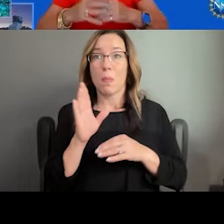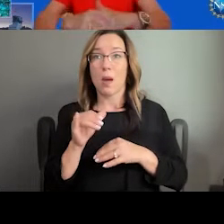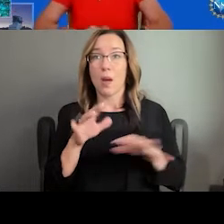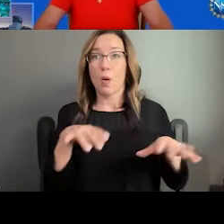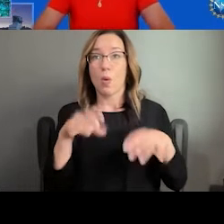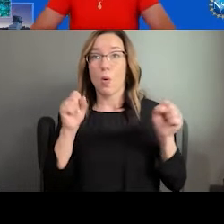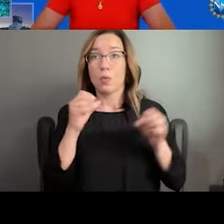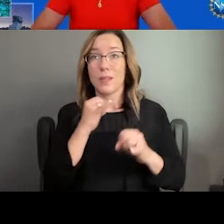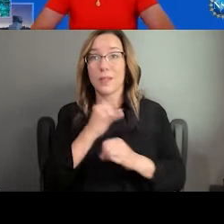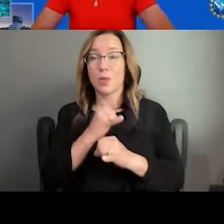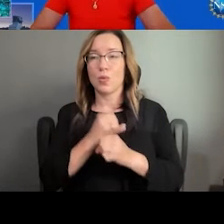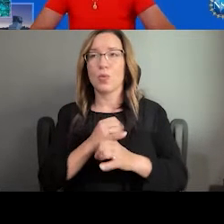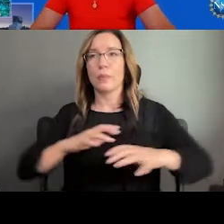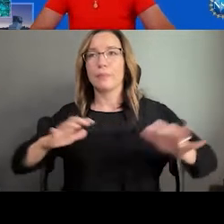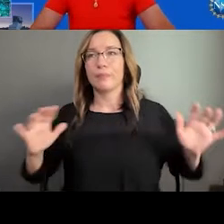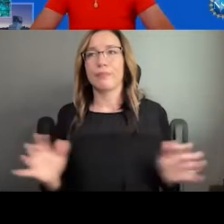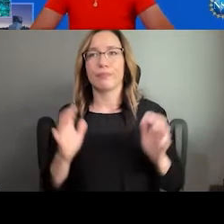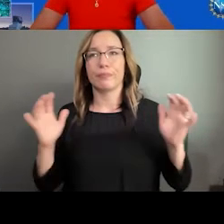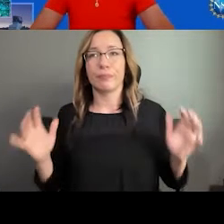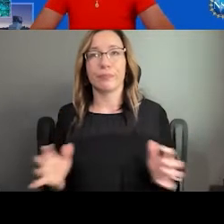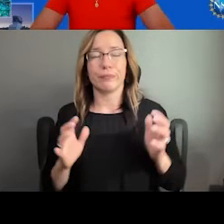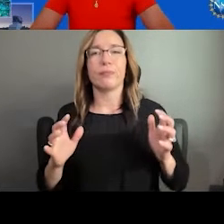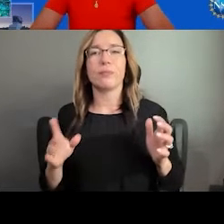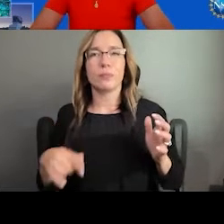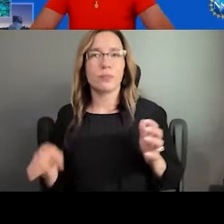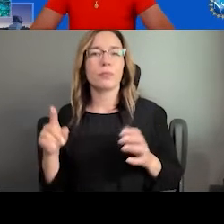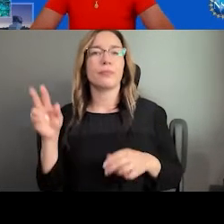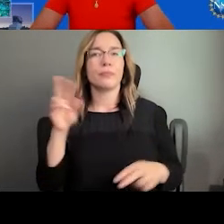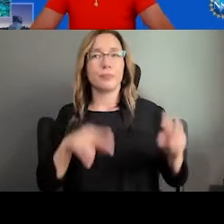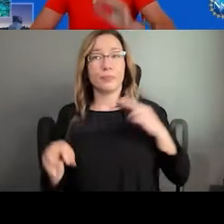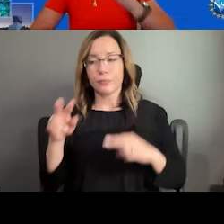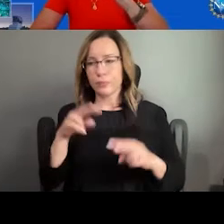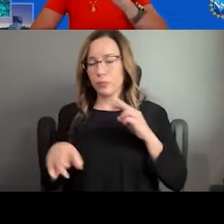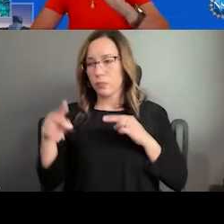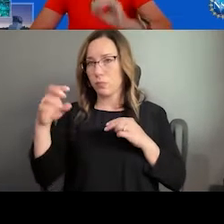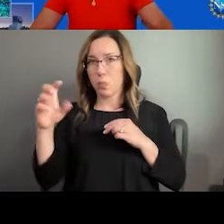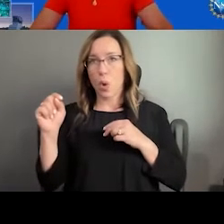We encourage you whenever you're looking at that postdoc programs to see